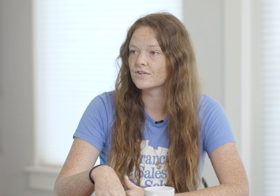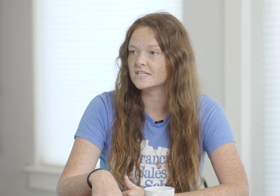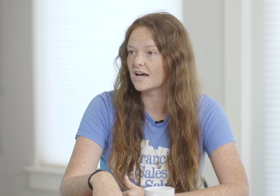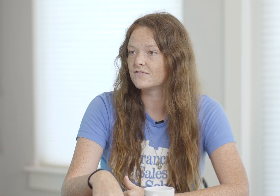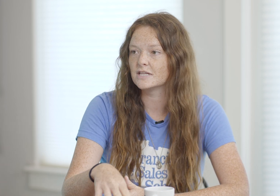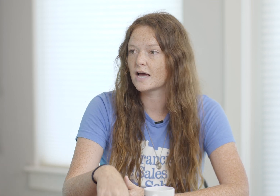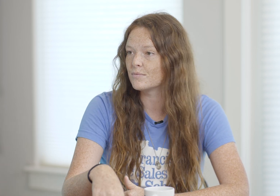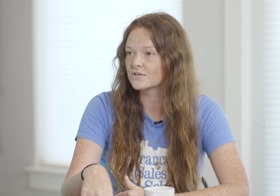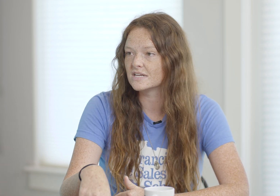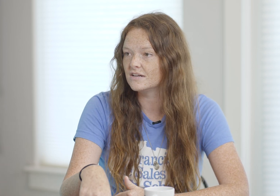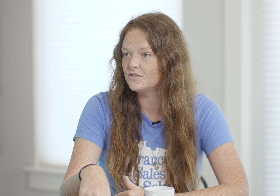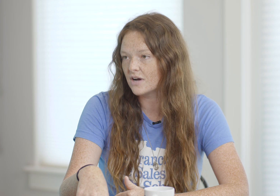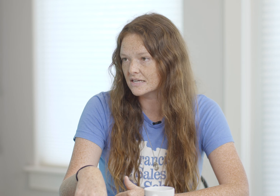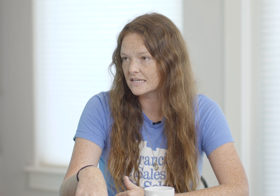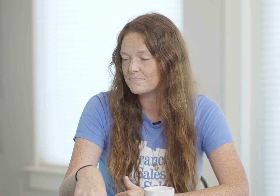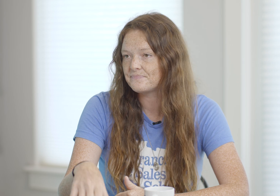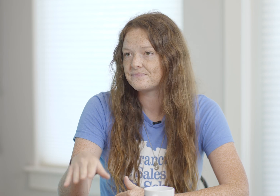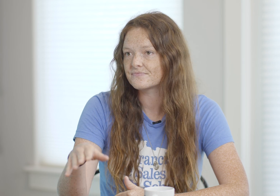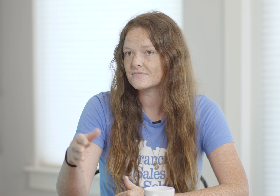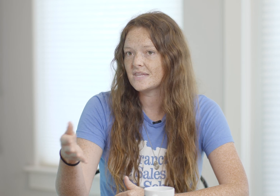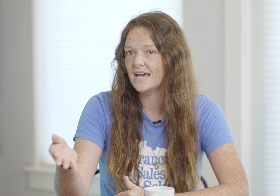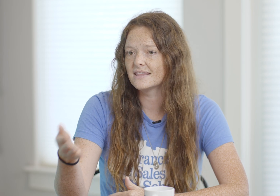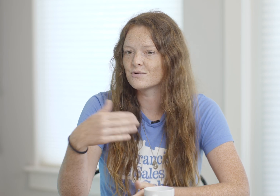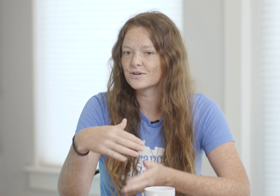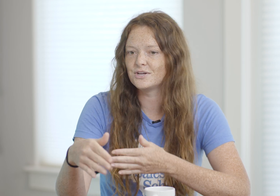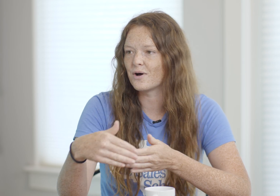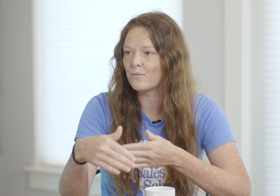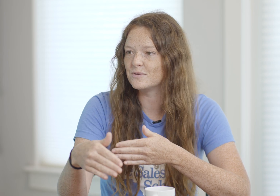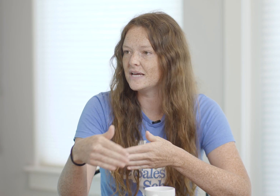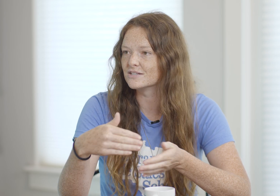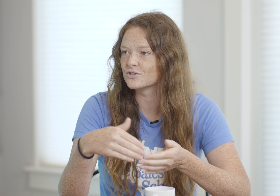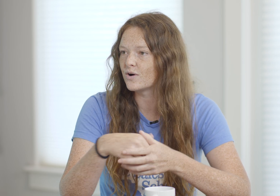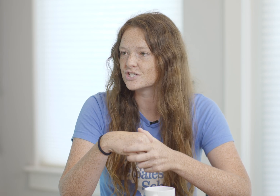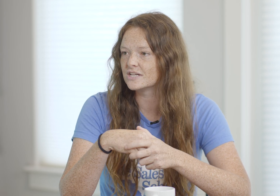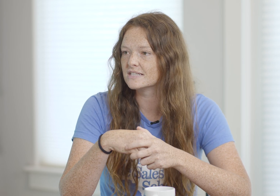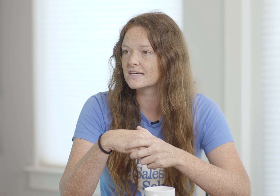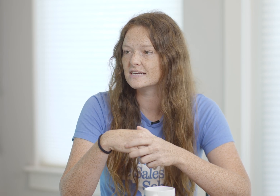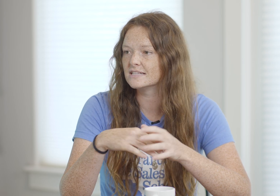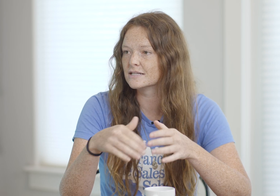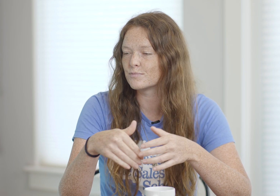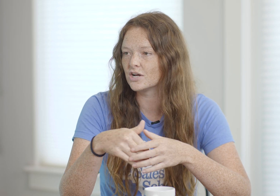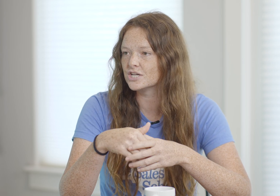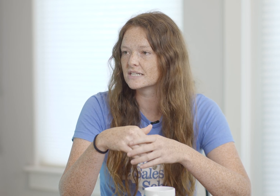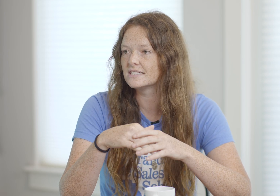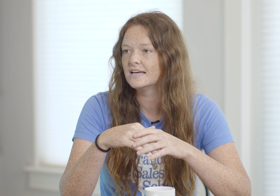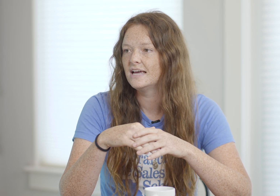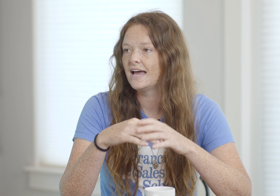the deaf in the capital city of Uganda, and they were helping me answer questions. I did this project